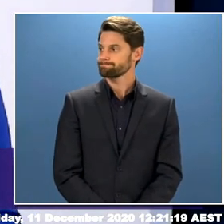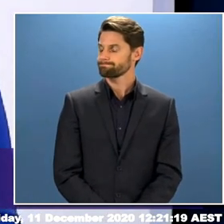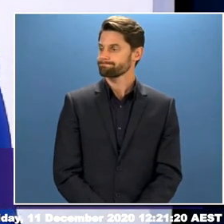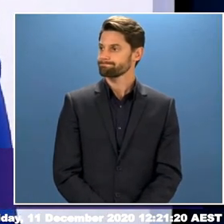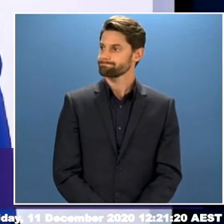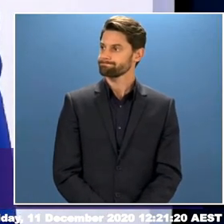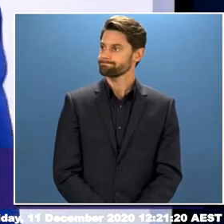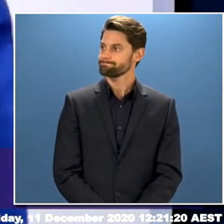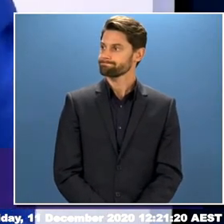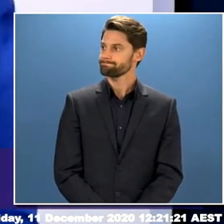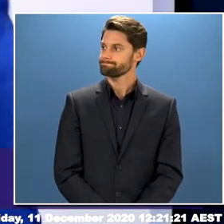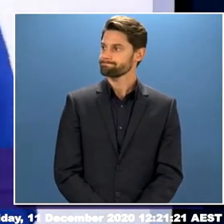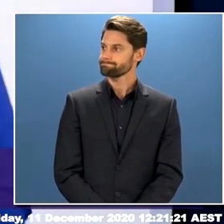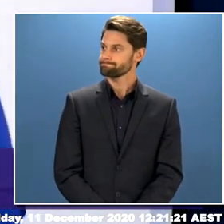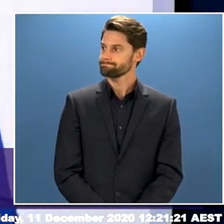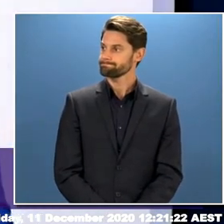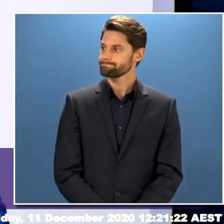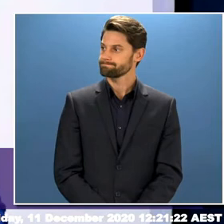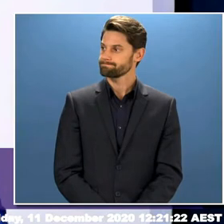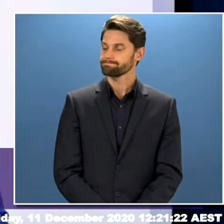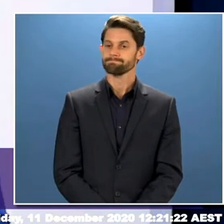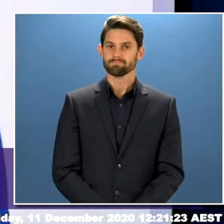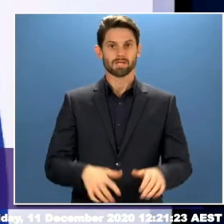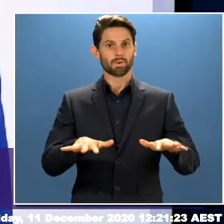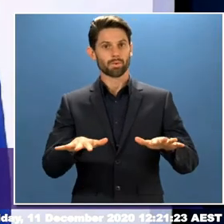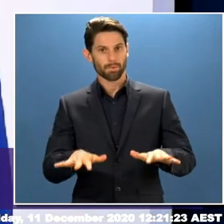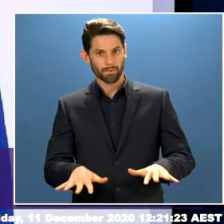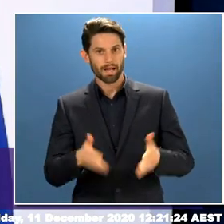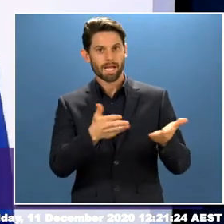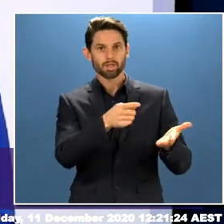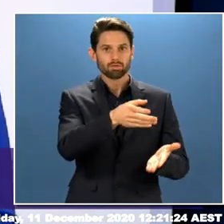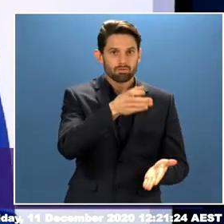She will take a deep breath and have some water. I will be fine.